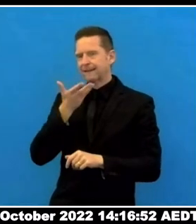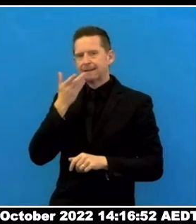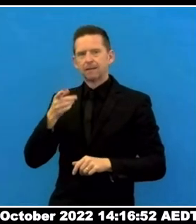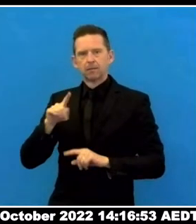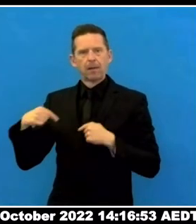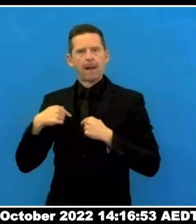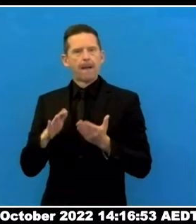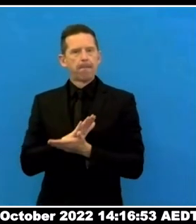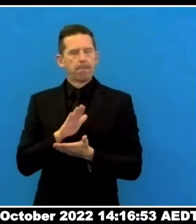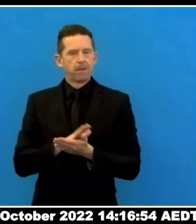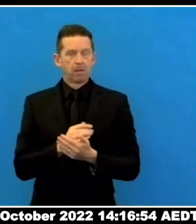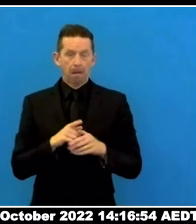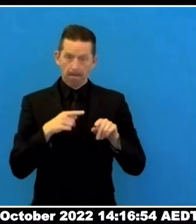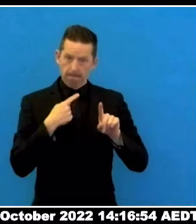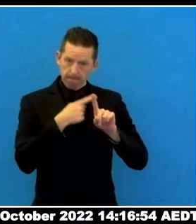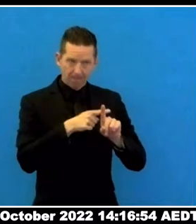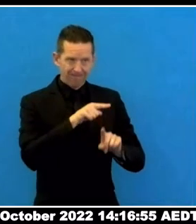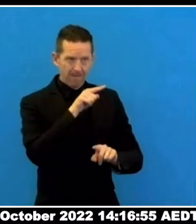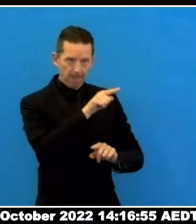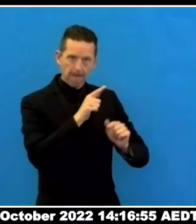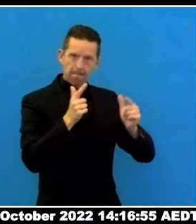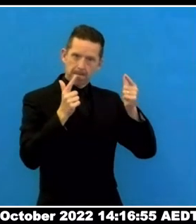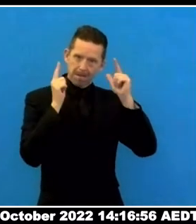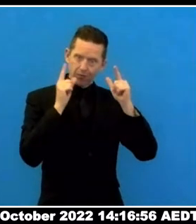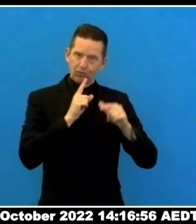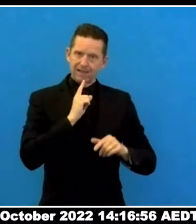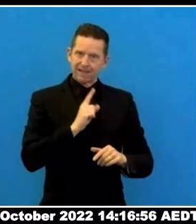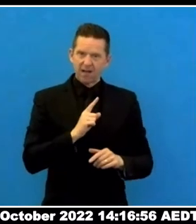However, he also said, 'Even if your daughter